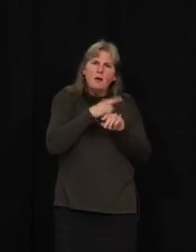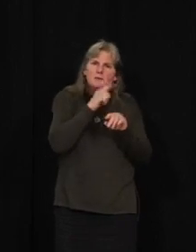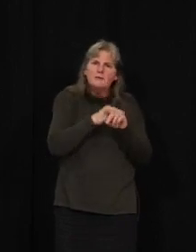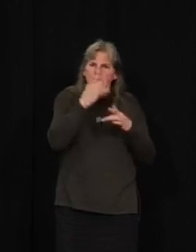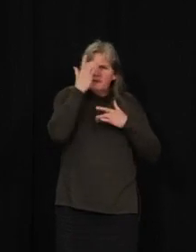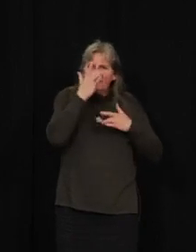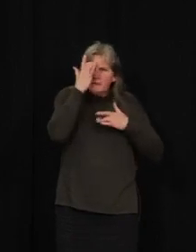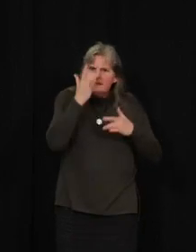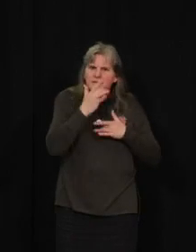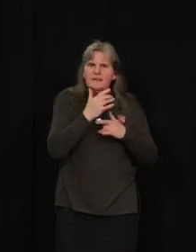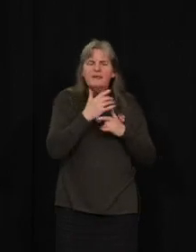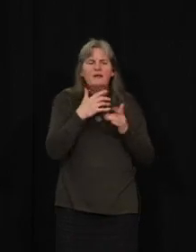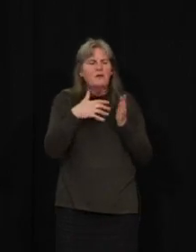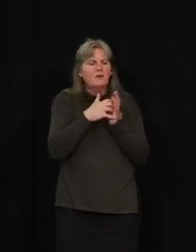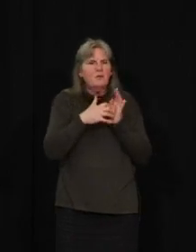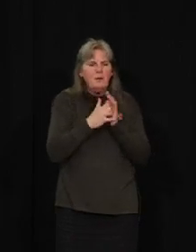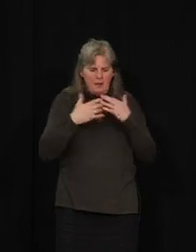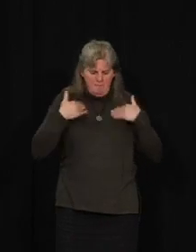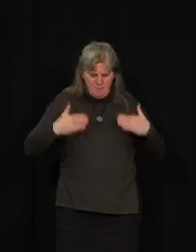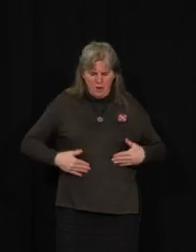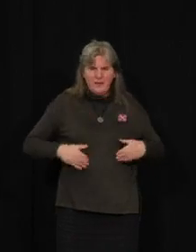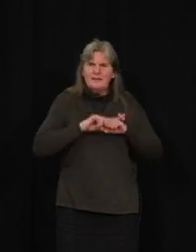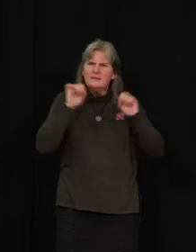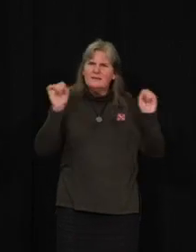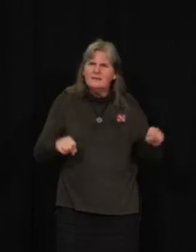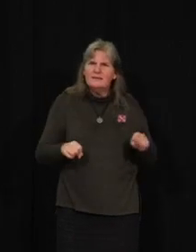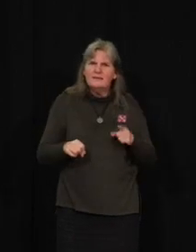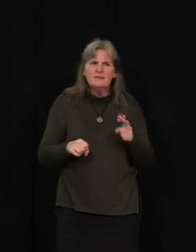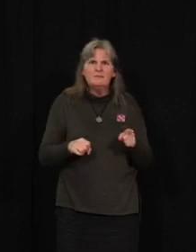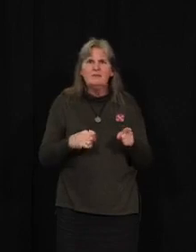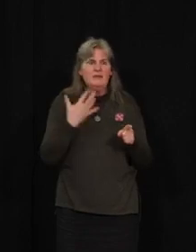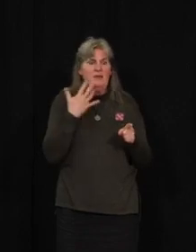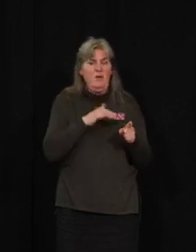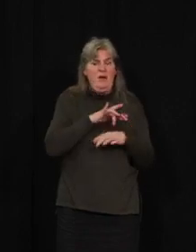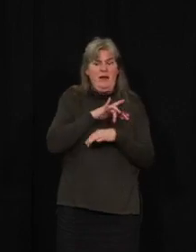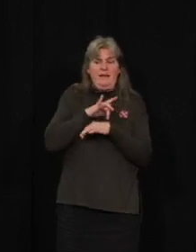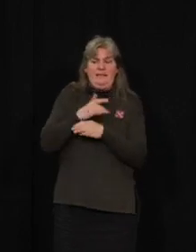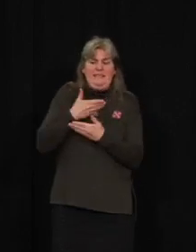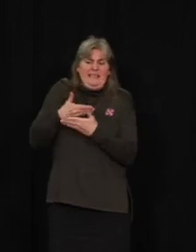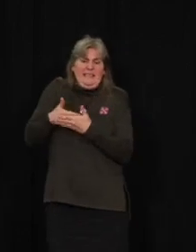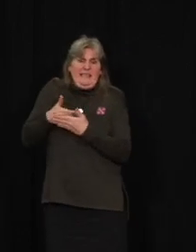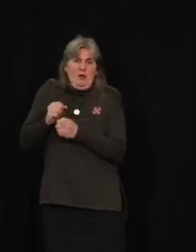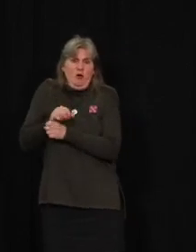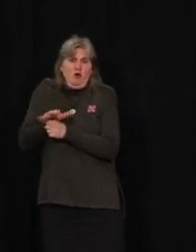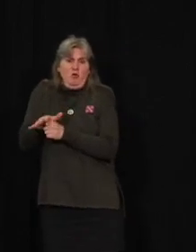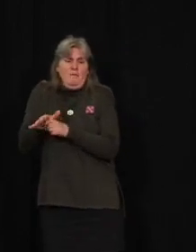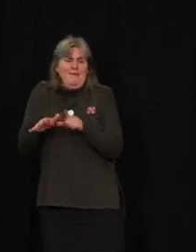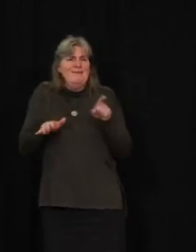don't want any encounter with COVID, your lives of course are important to us.